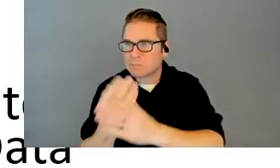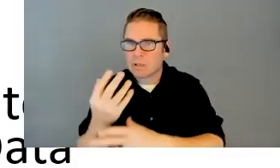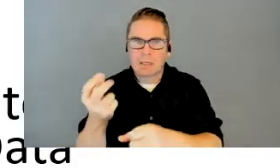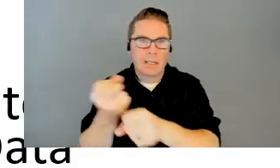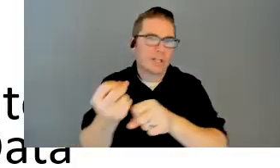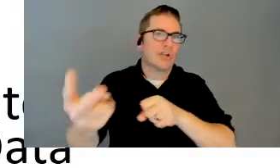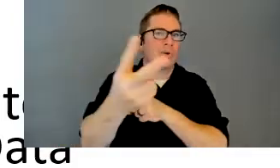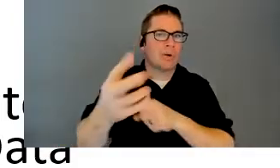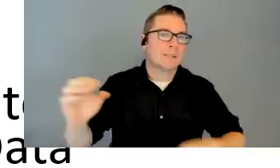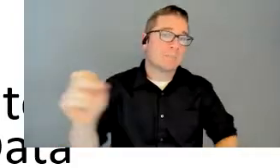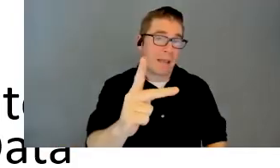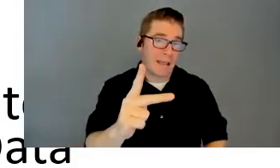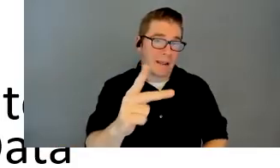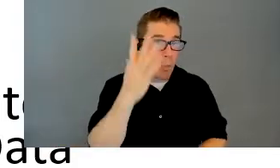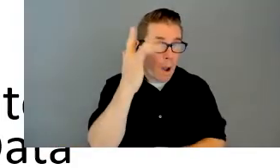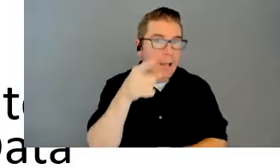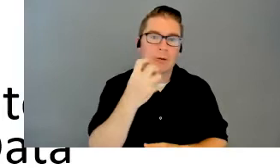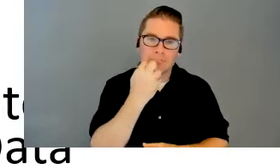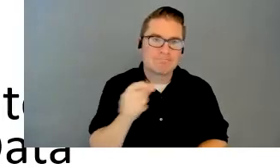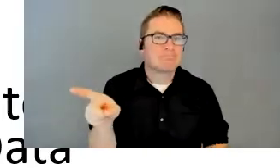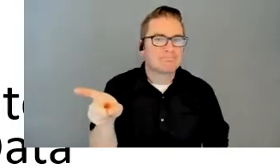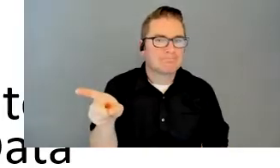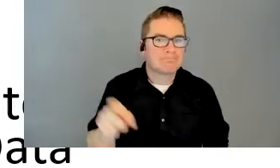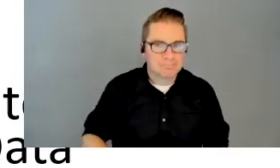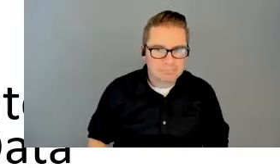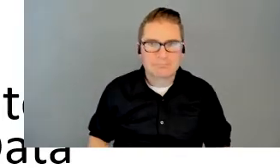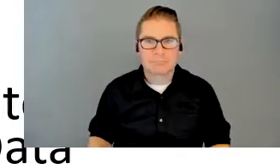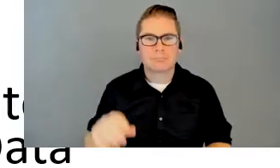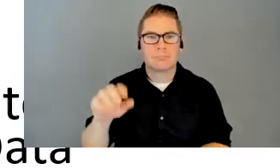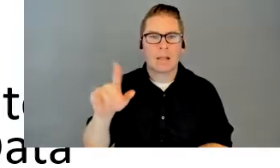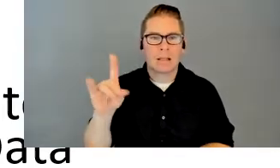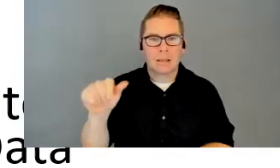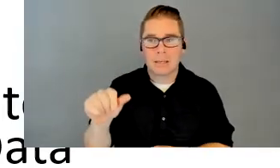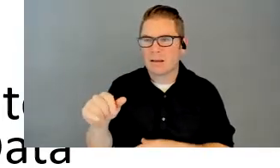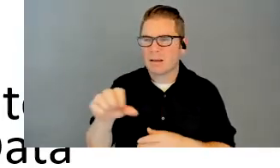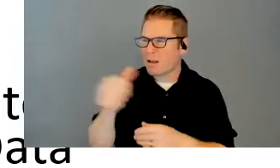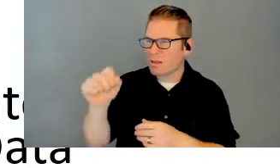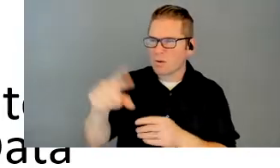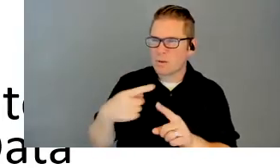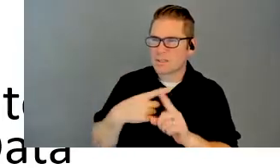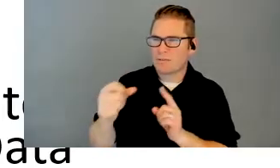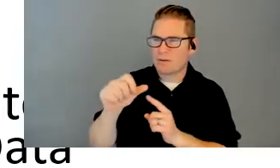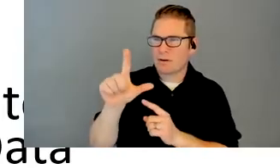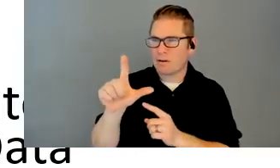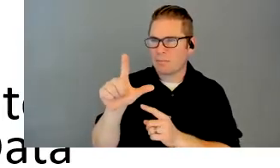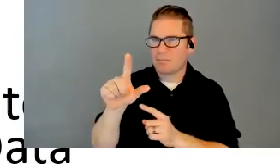We have another question from Louise Goodwin Bransford. And you said in some Asian families, they're not allowed